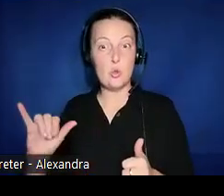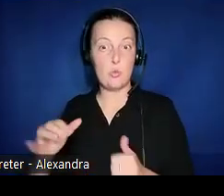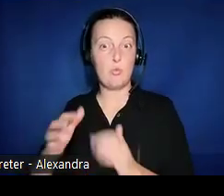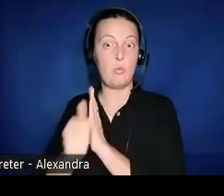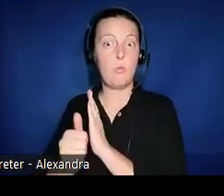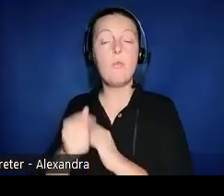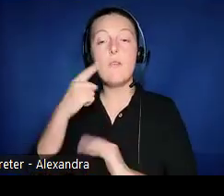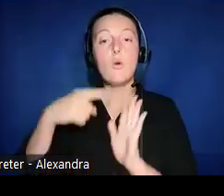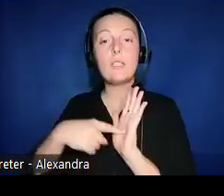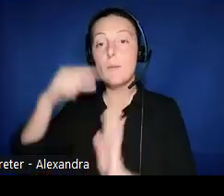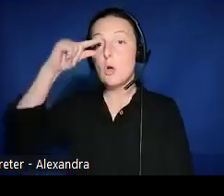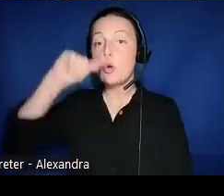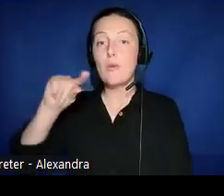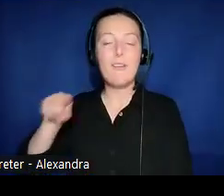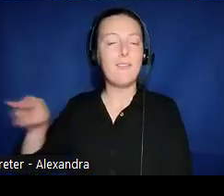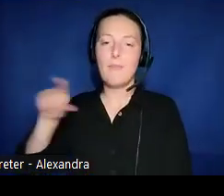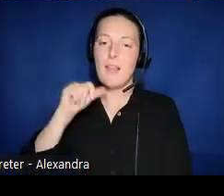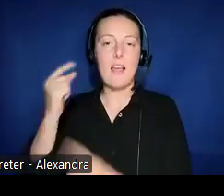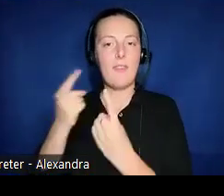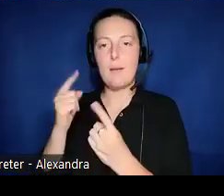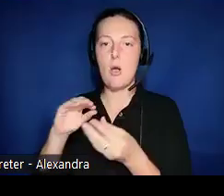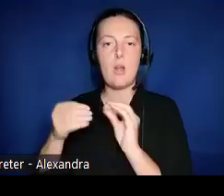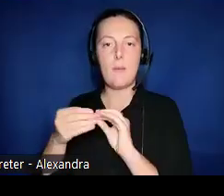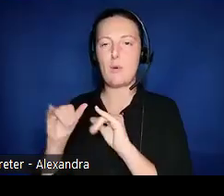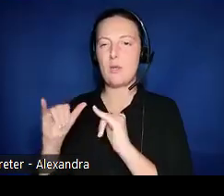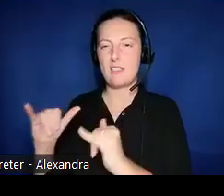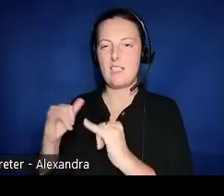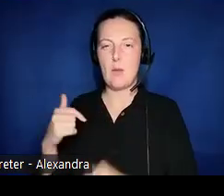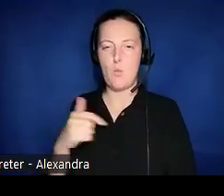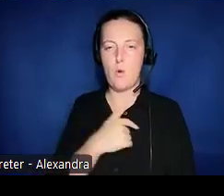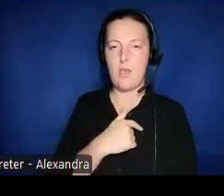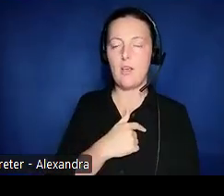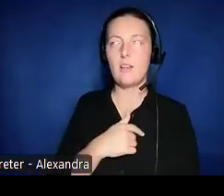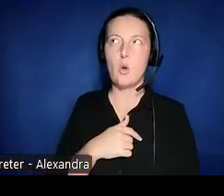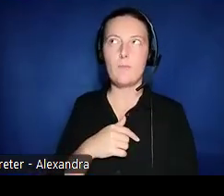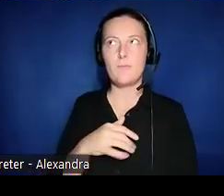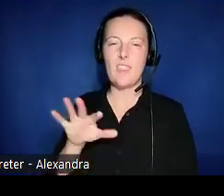numbers in the way that we do. Um and in fact, if it's kind of hard to think about numbers as being